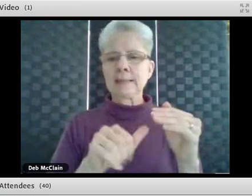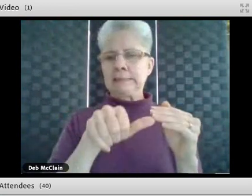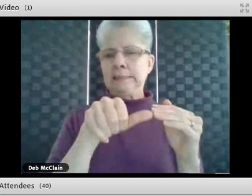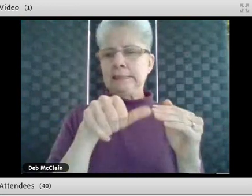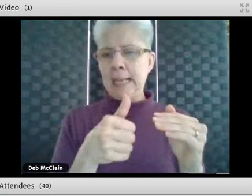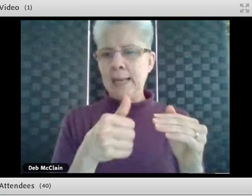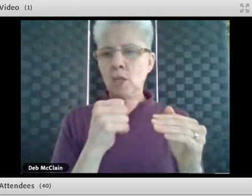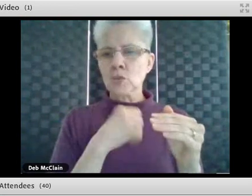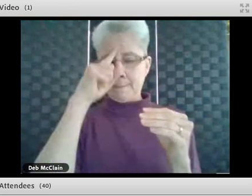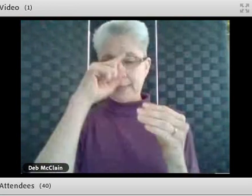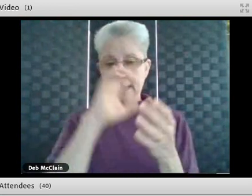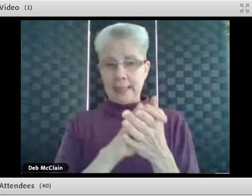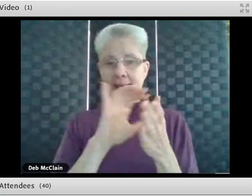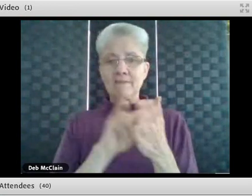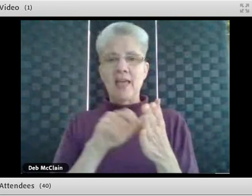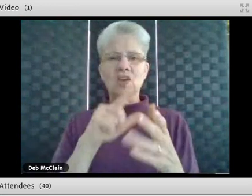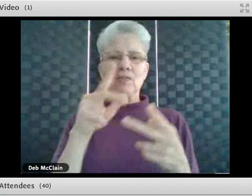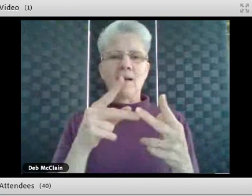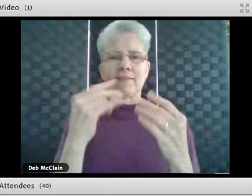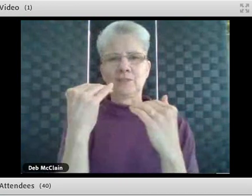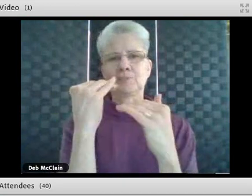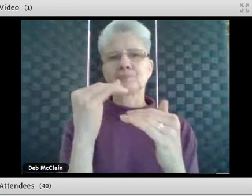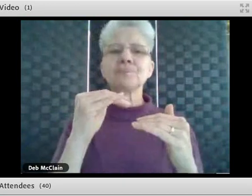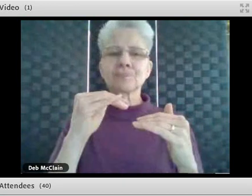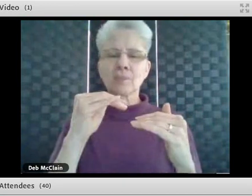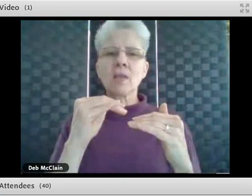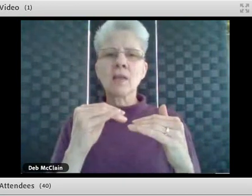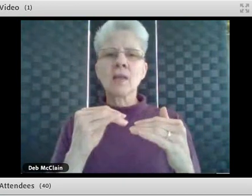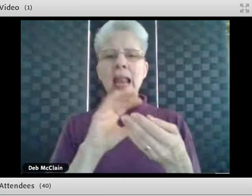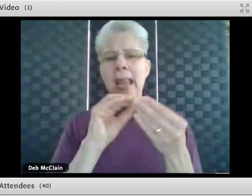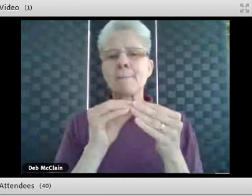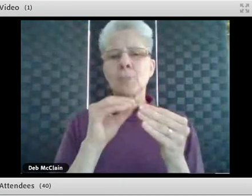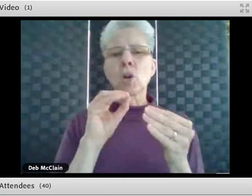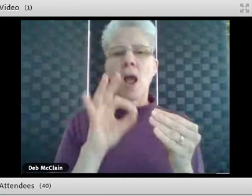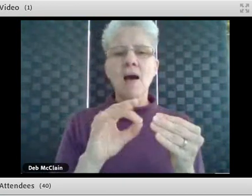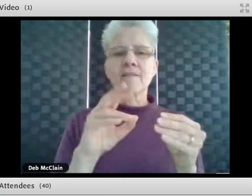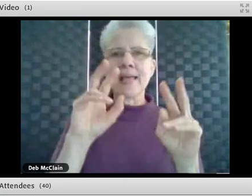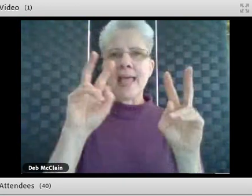So I believe that they're kind of -- the number of headings that they assign